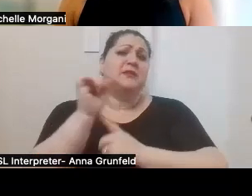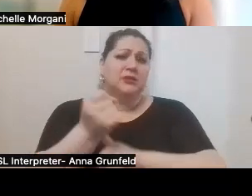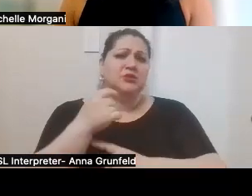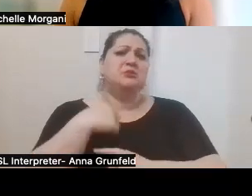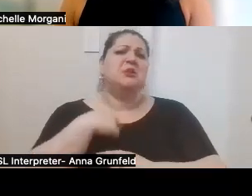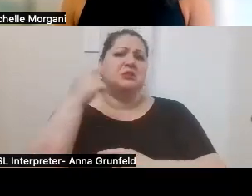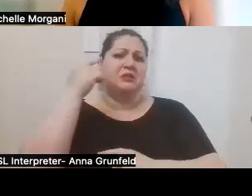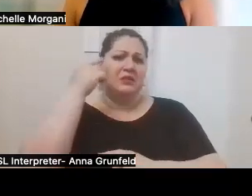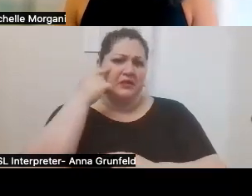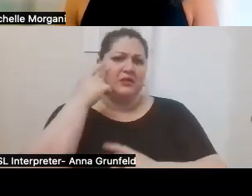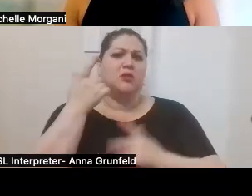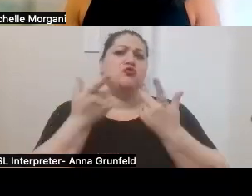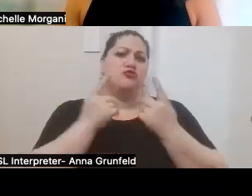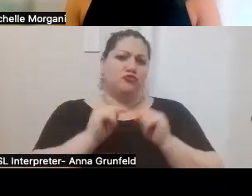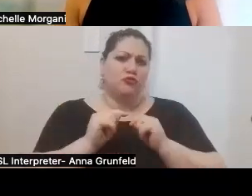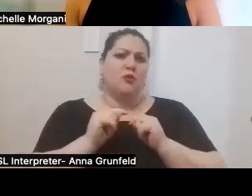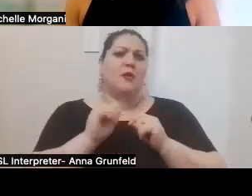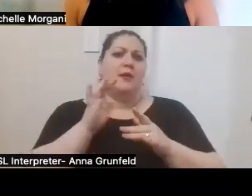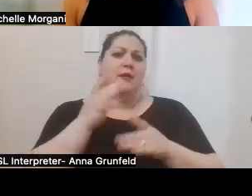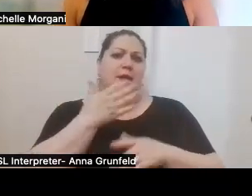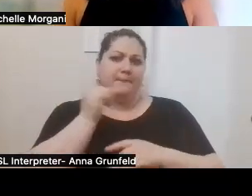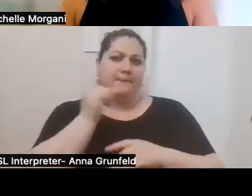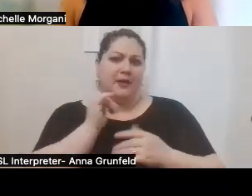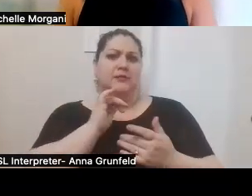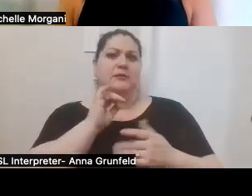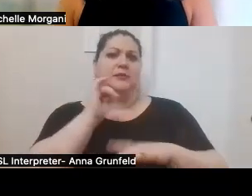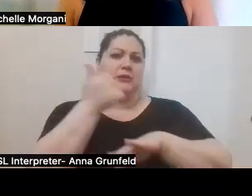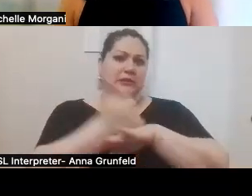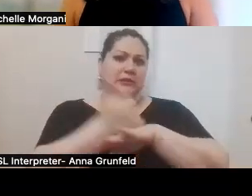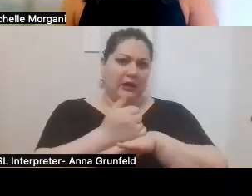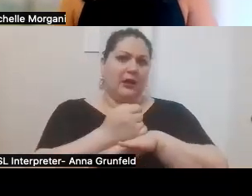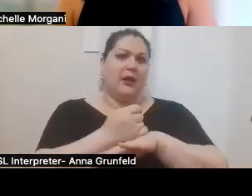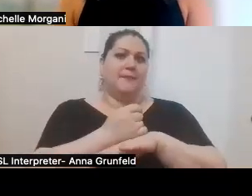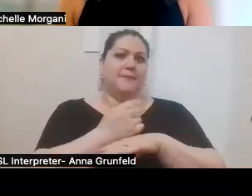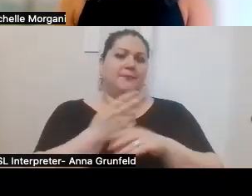the student to be able to ensure that they are, they are using a more high-tech option